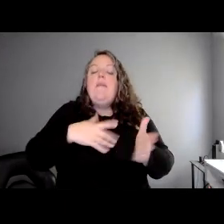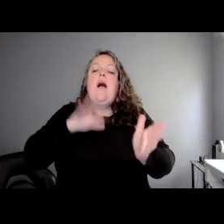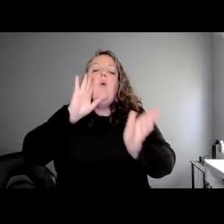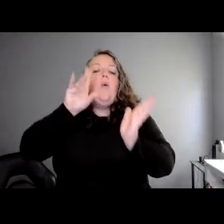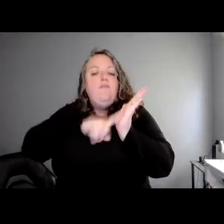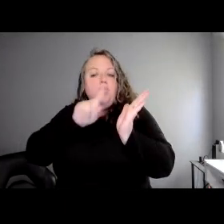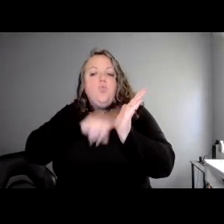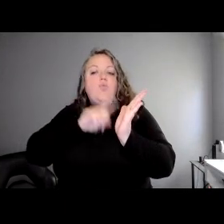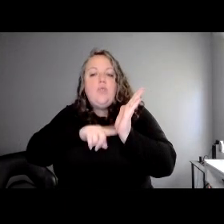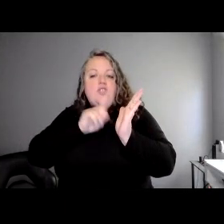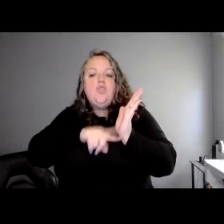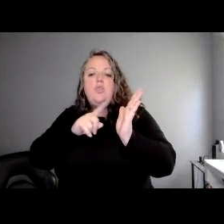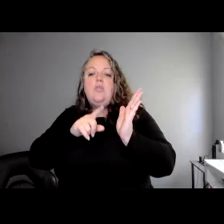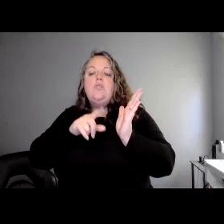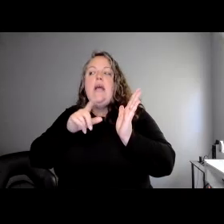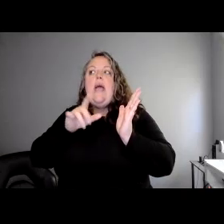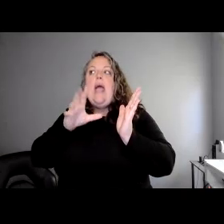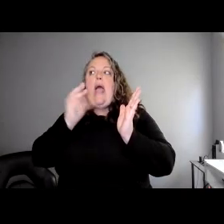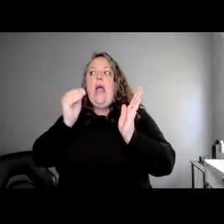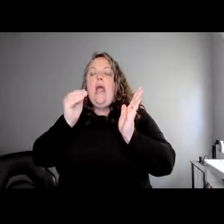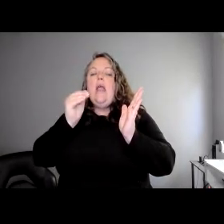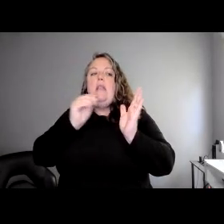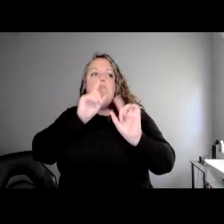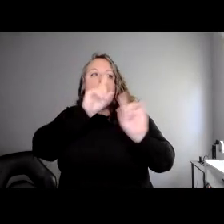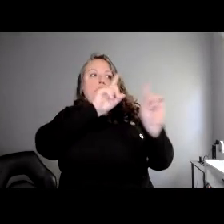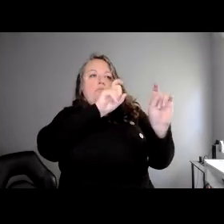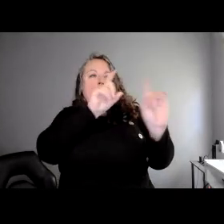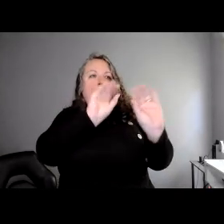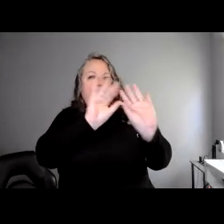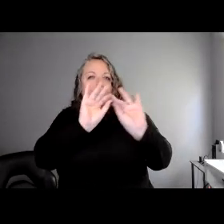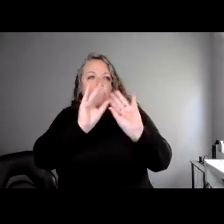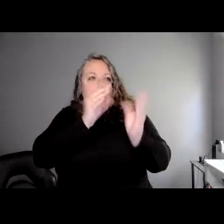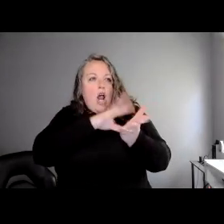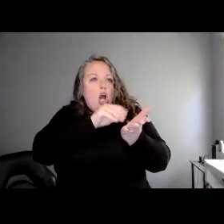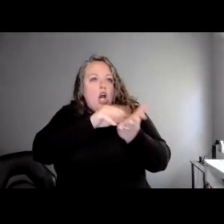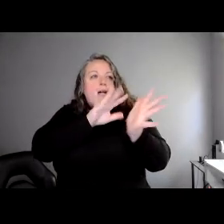you. Would would you mind putting your um either your email telephone number or